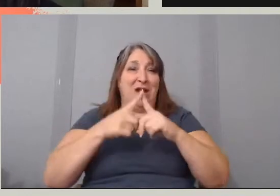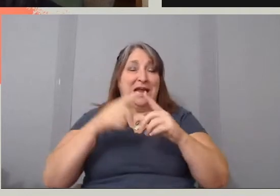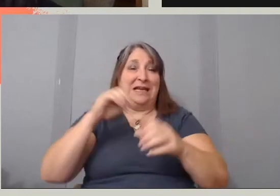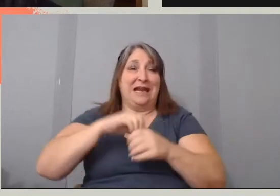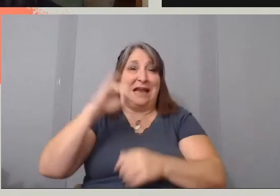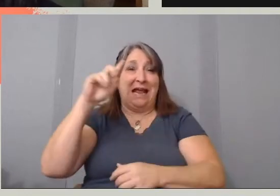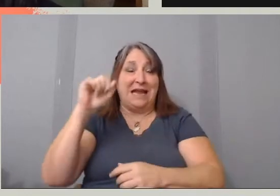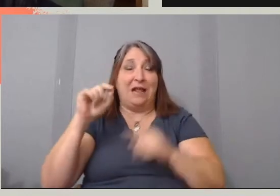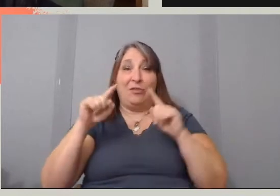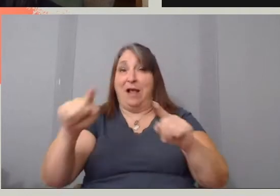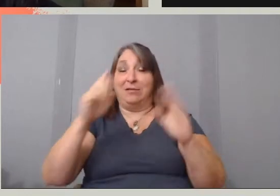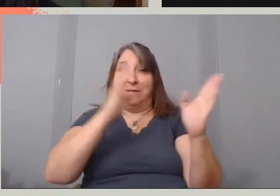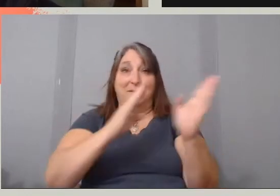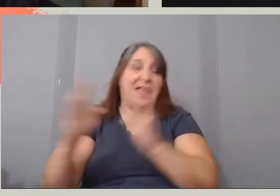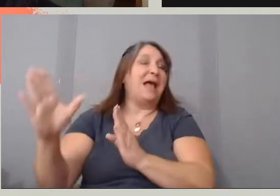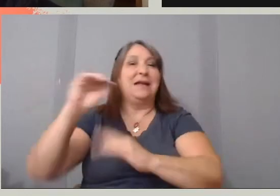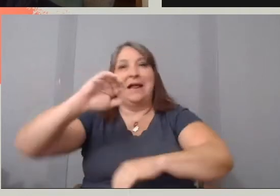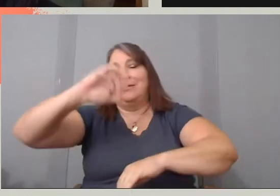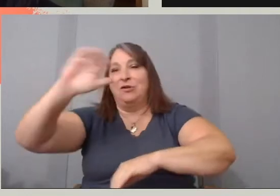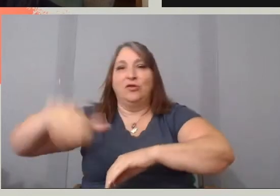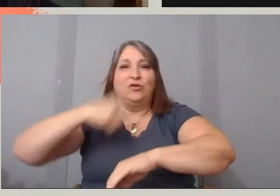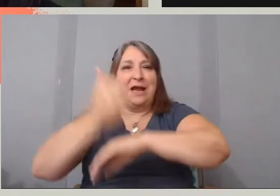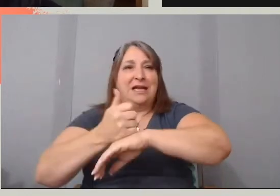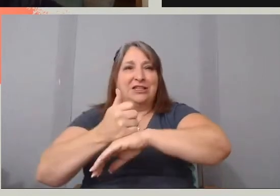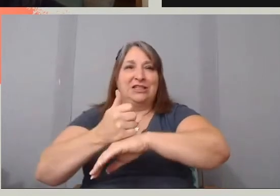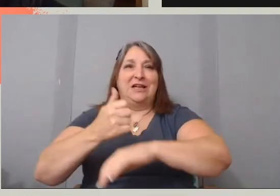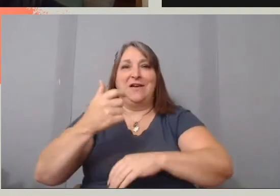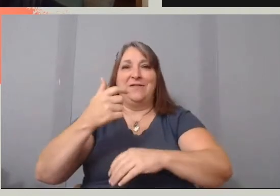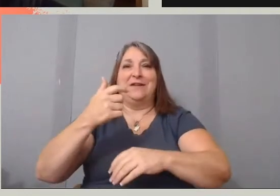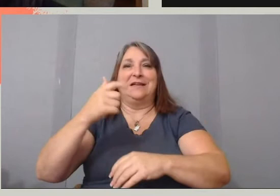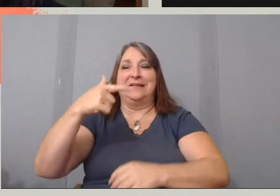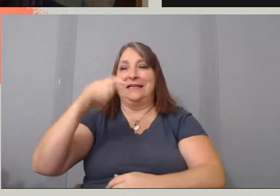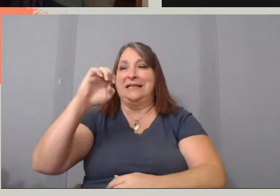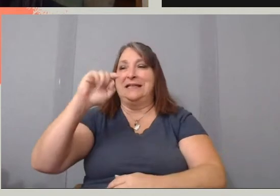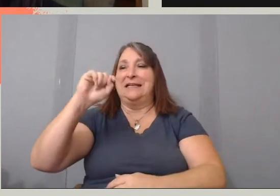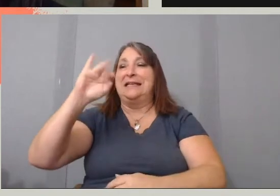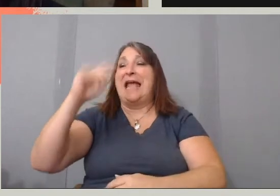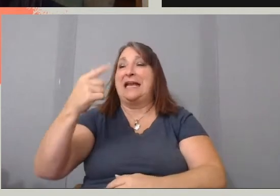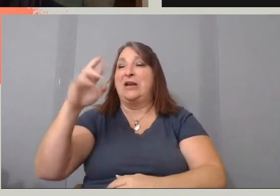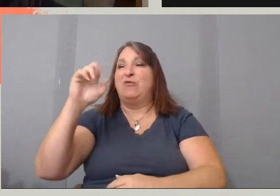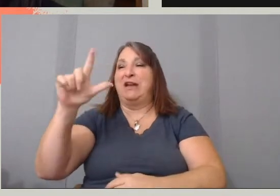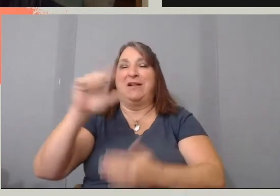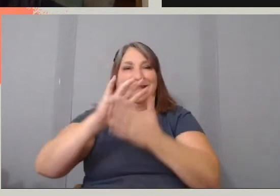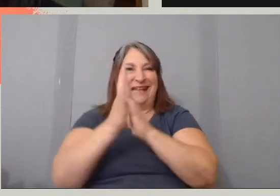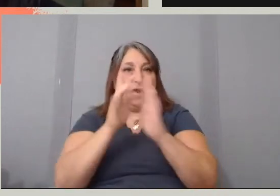and the creation of Getting Real. At the end of the session,